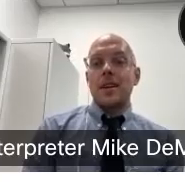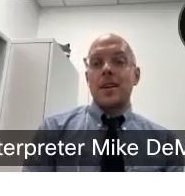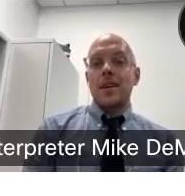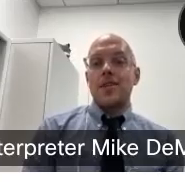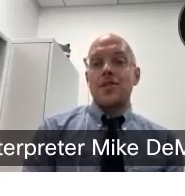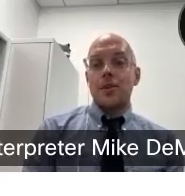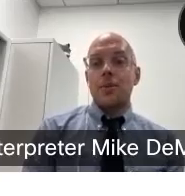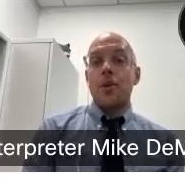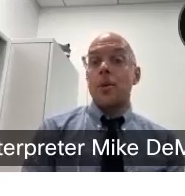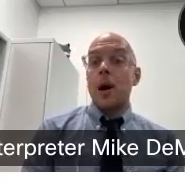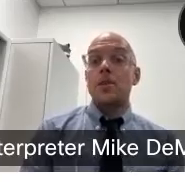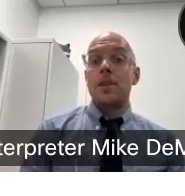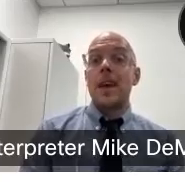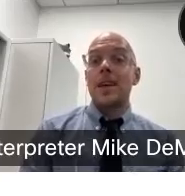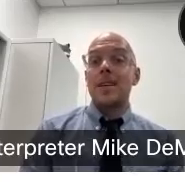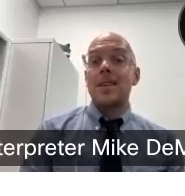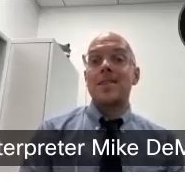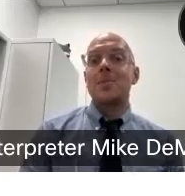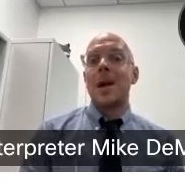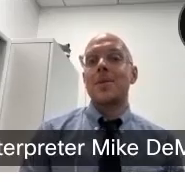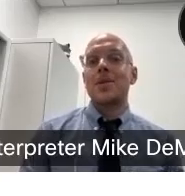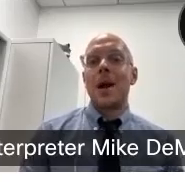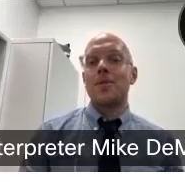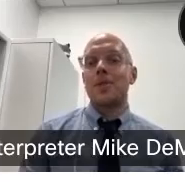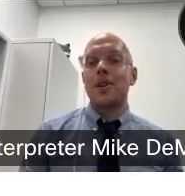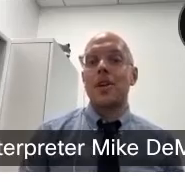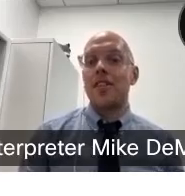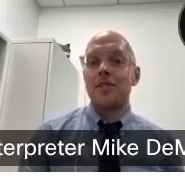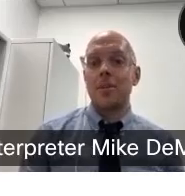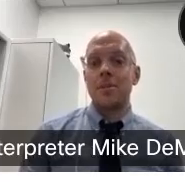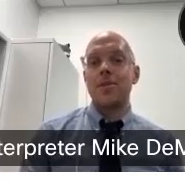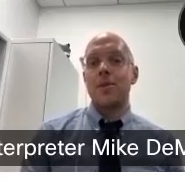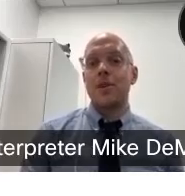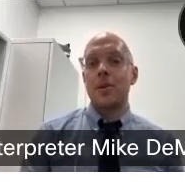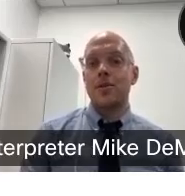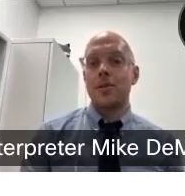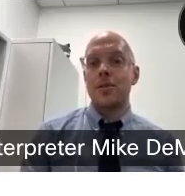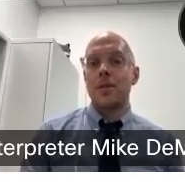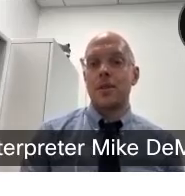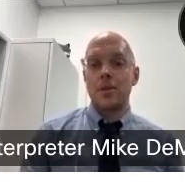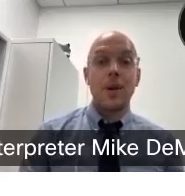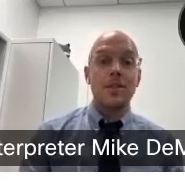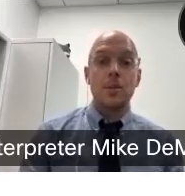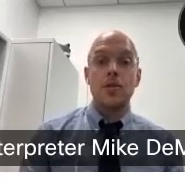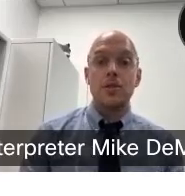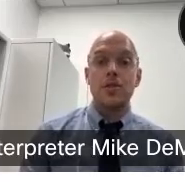during the program up until the end, sometimes those captions are cut off before the commercial is as the commercial is shown.